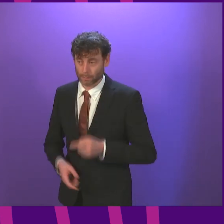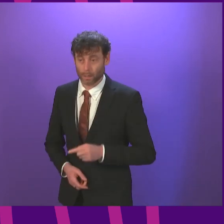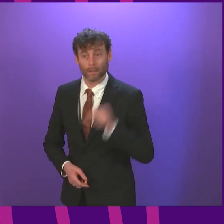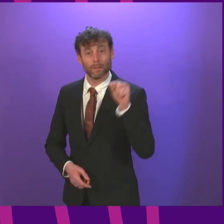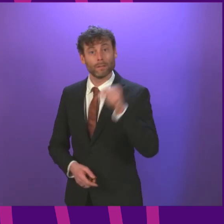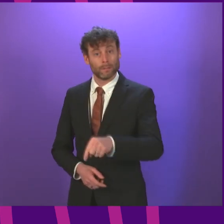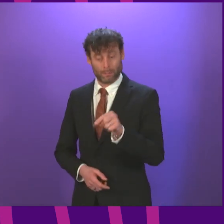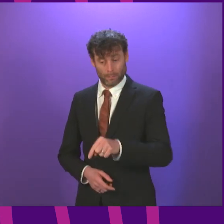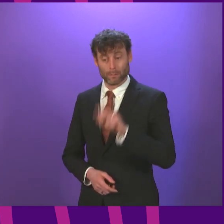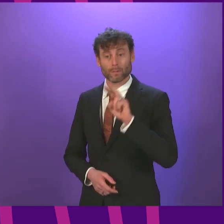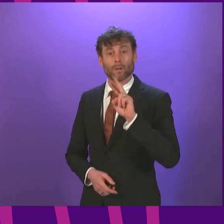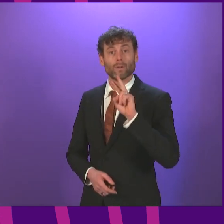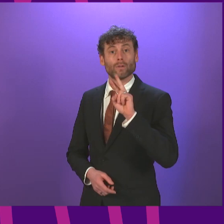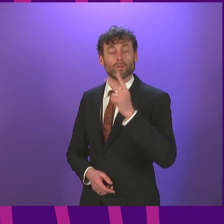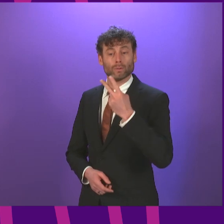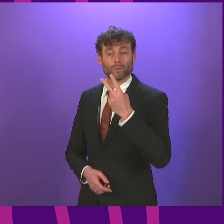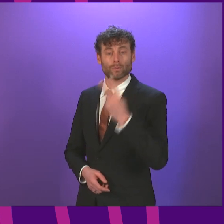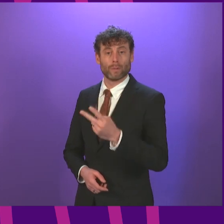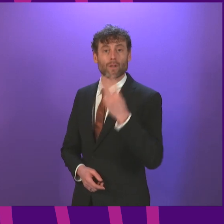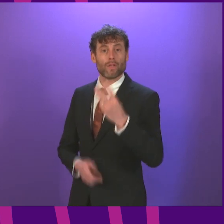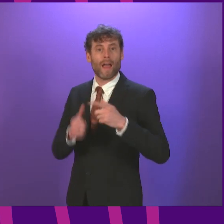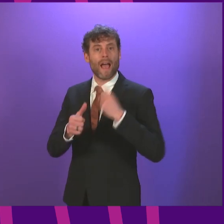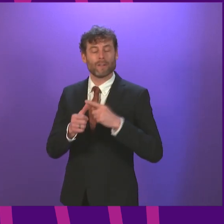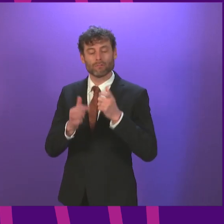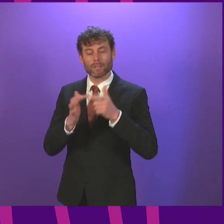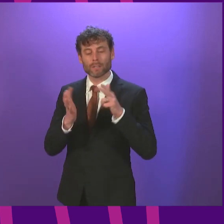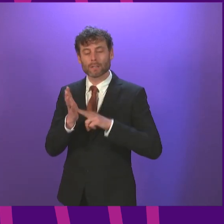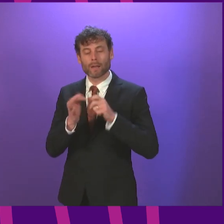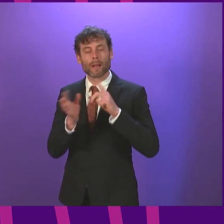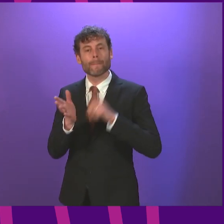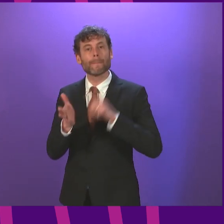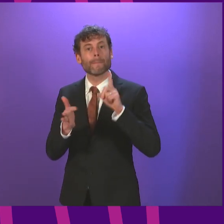25th anniversary of the Dunblane shooting—a tragic day that Scotland will never forget.